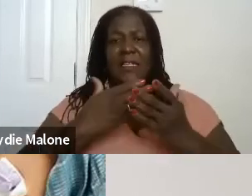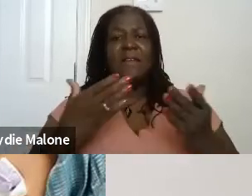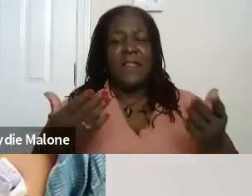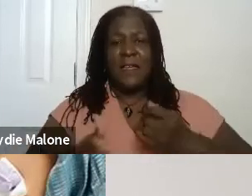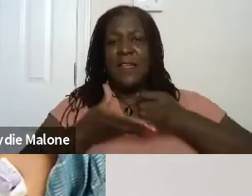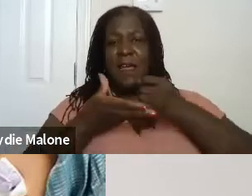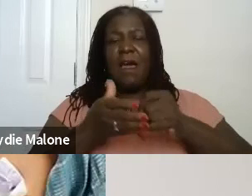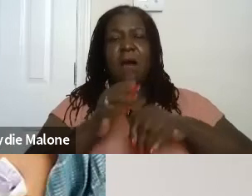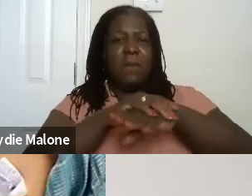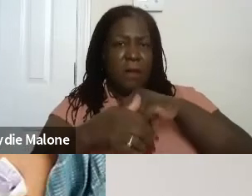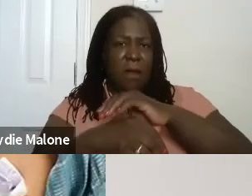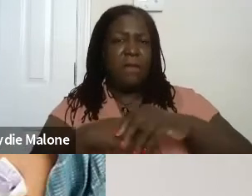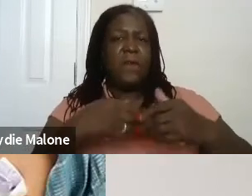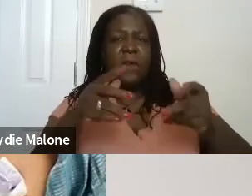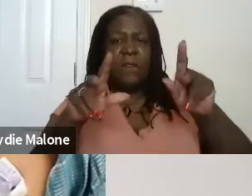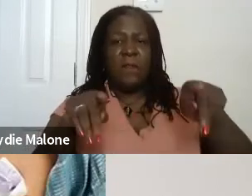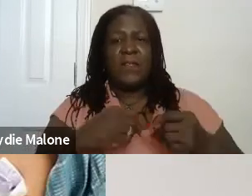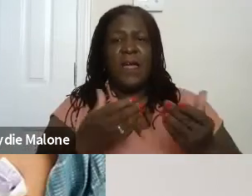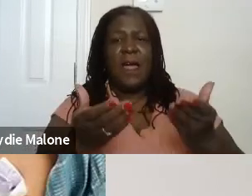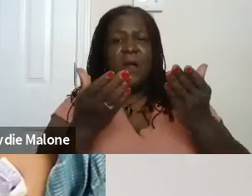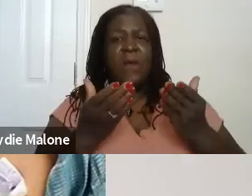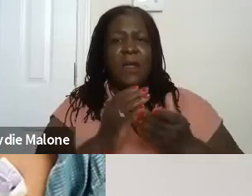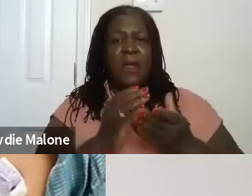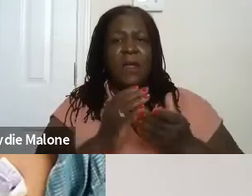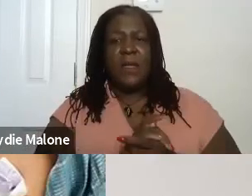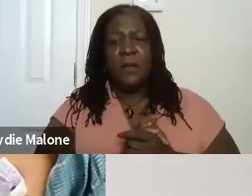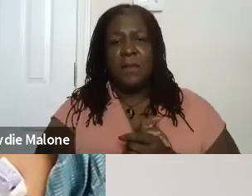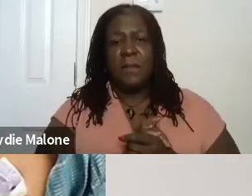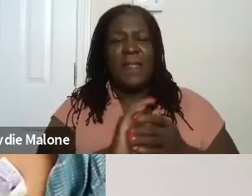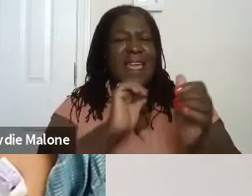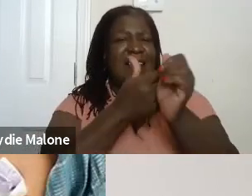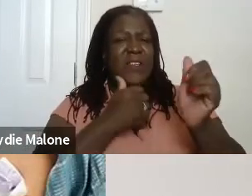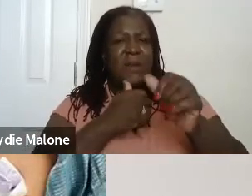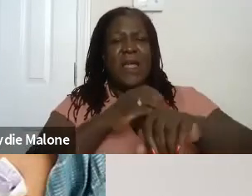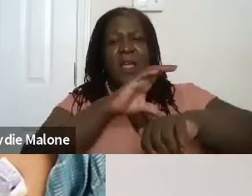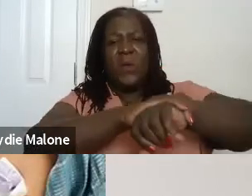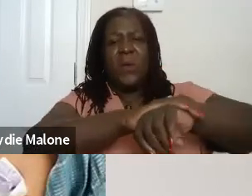the person. I recommend avoiding excessive restraints and chasing people to do shots